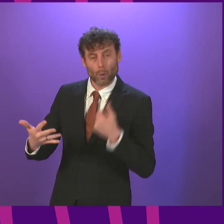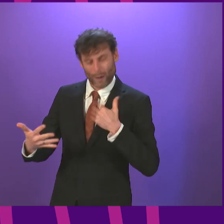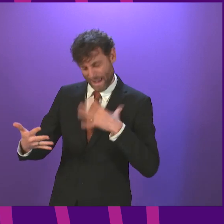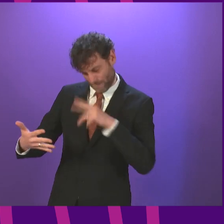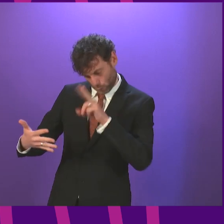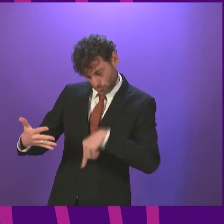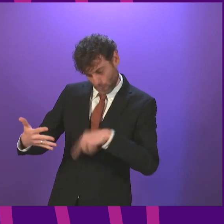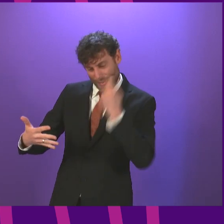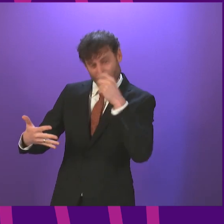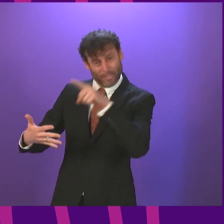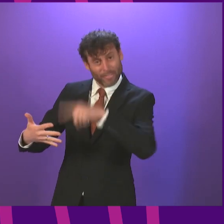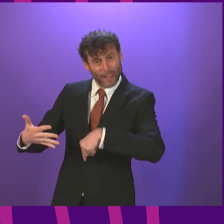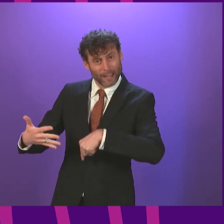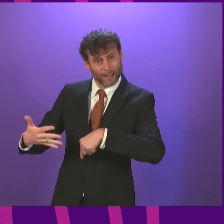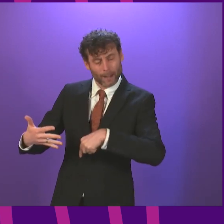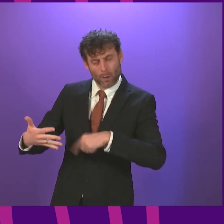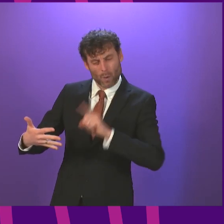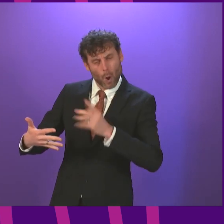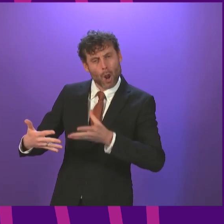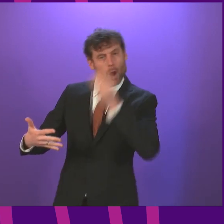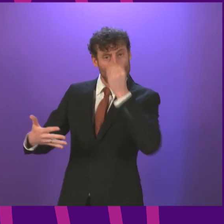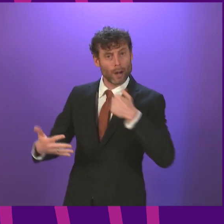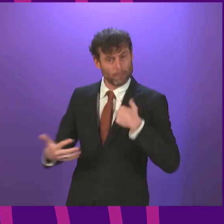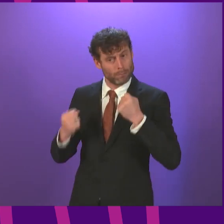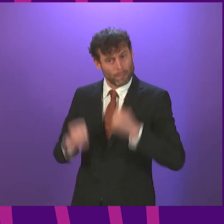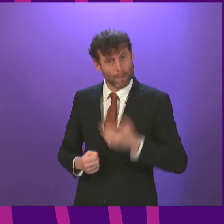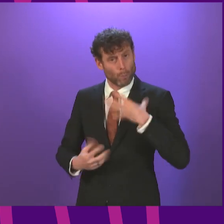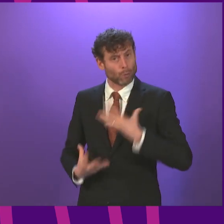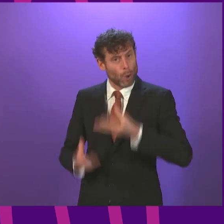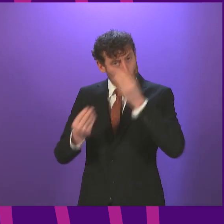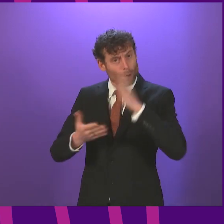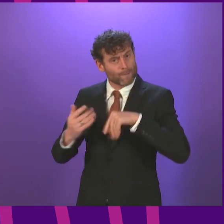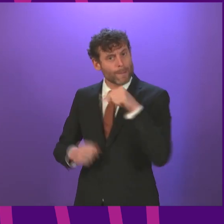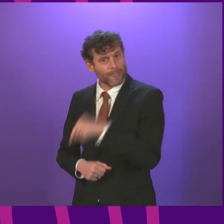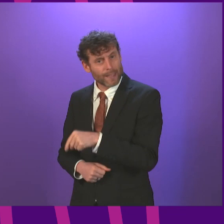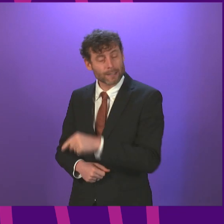to do that. However, the public have, if they choose, the ability to read all of it for